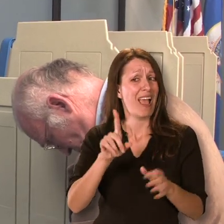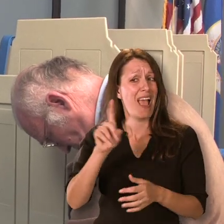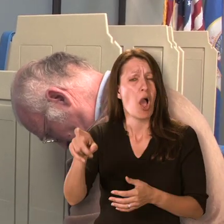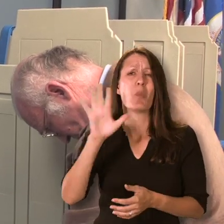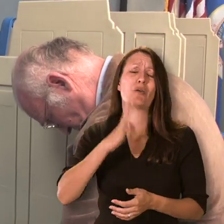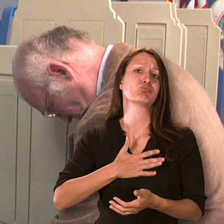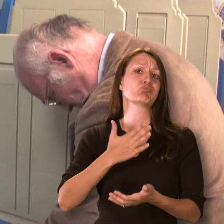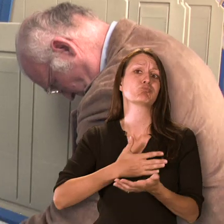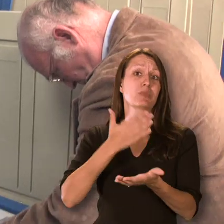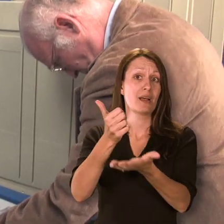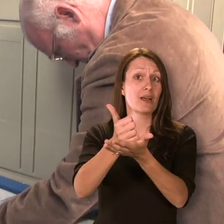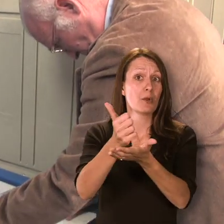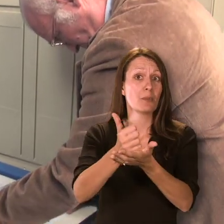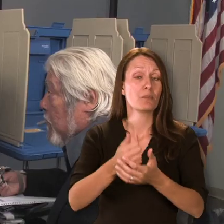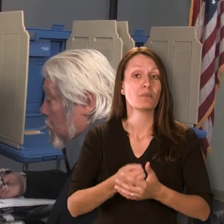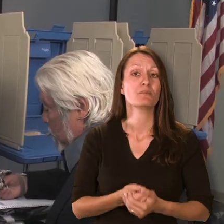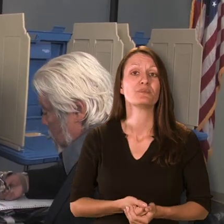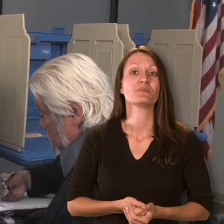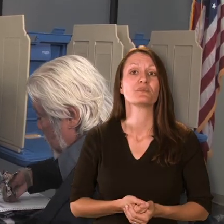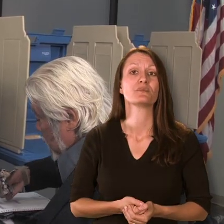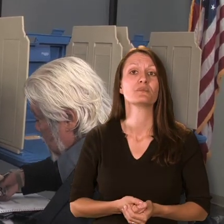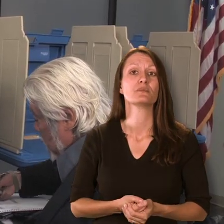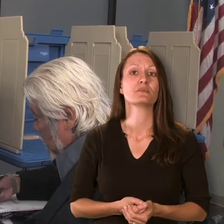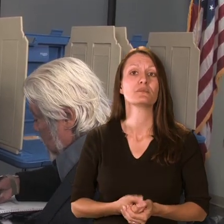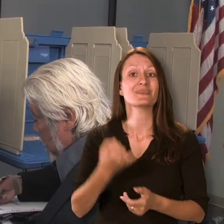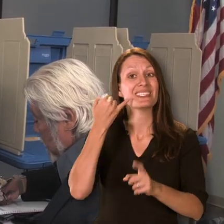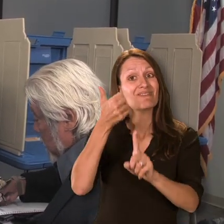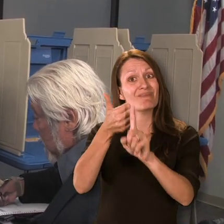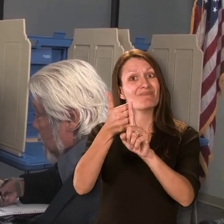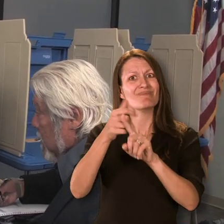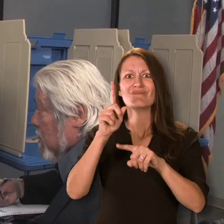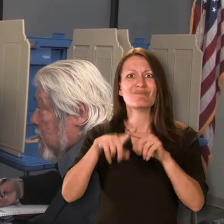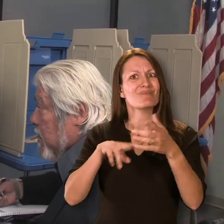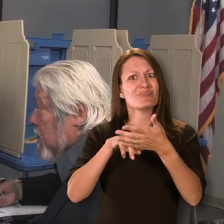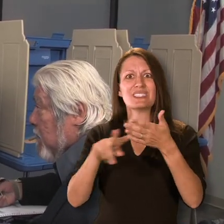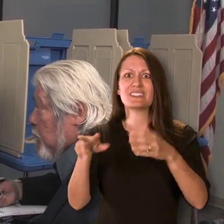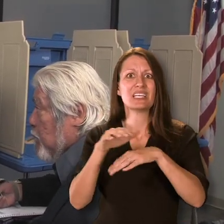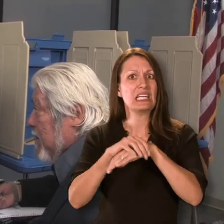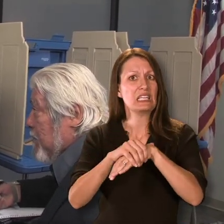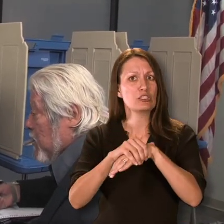All you have to do is ask! You can ask to have the ballot read to you